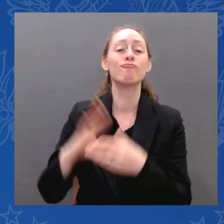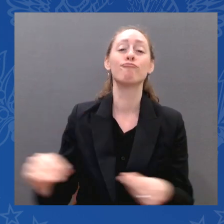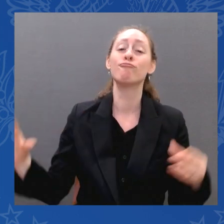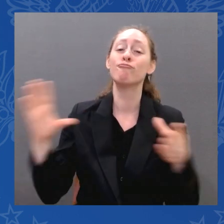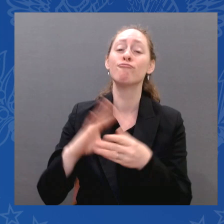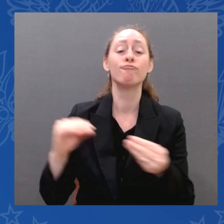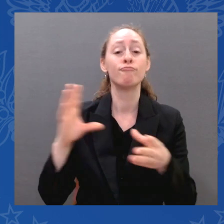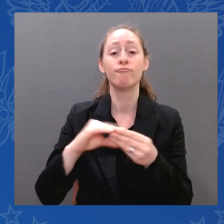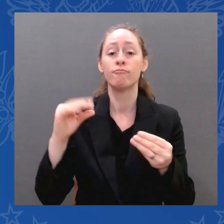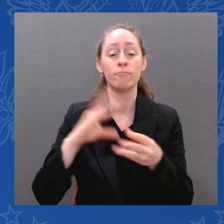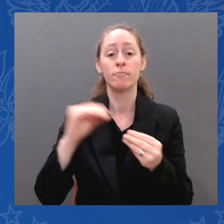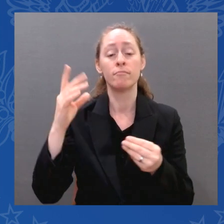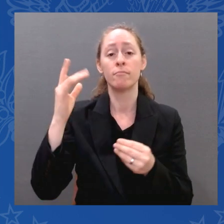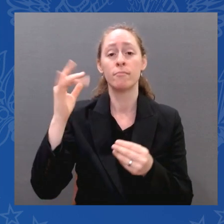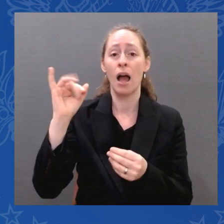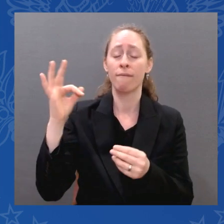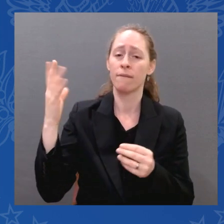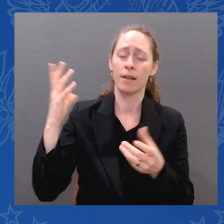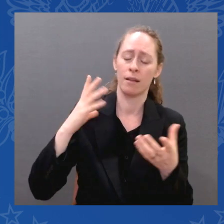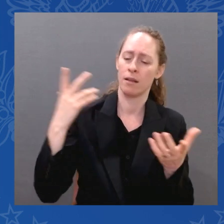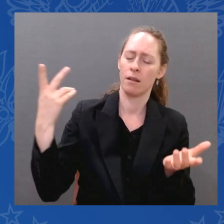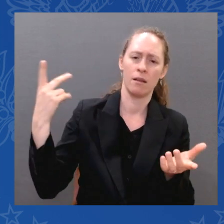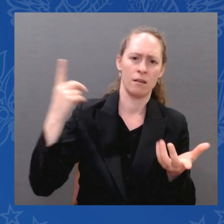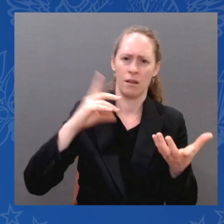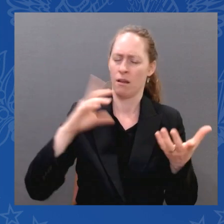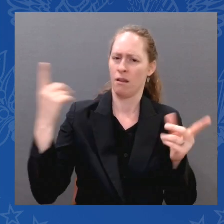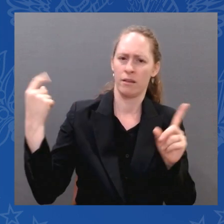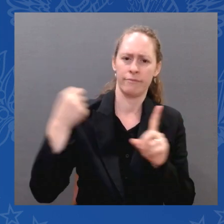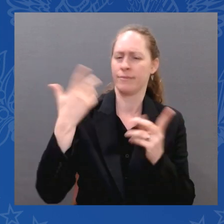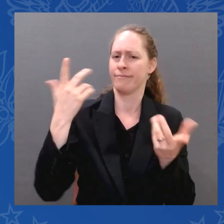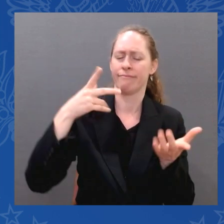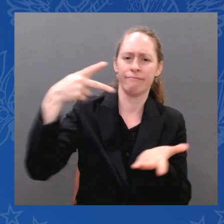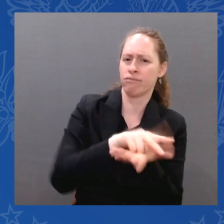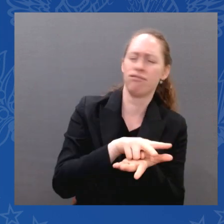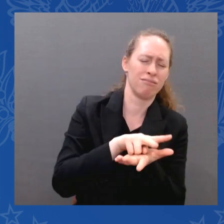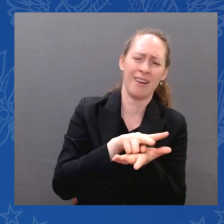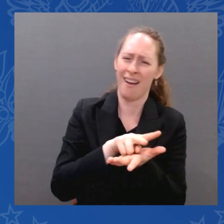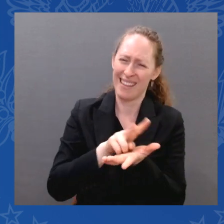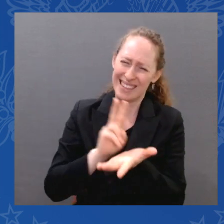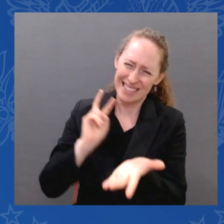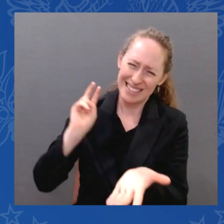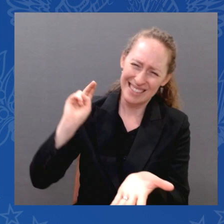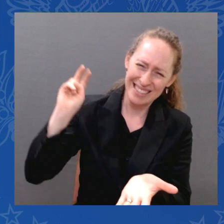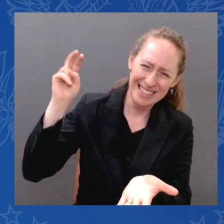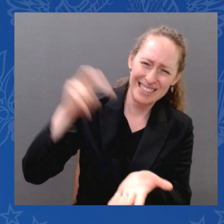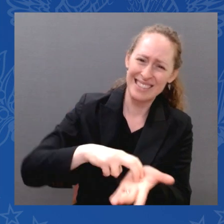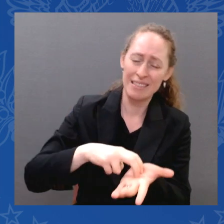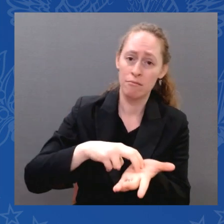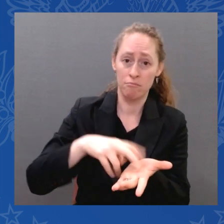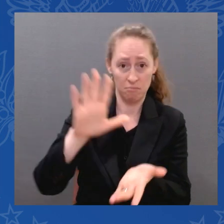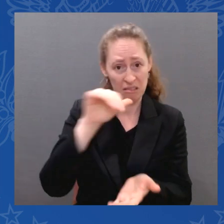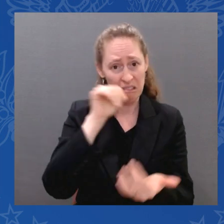especially in the circumstances many of you've been through. You know, as Jill said, you all -- and it's not hyperbole --